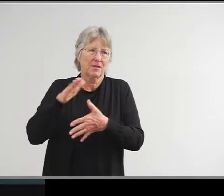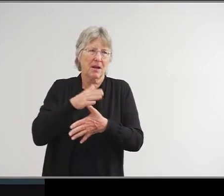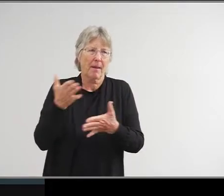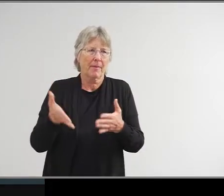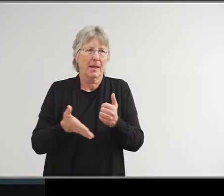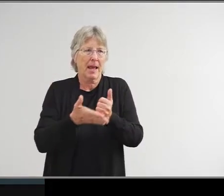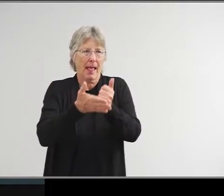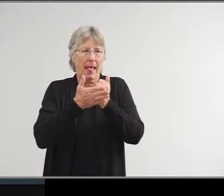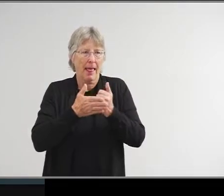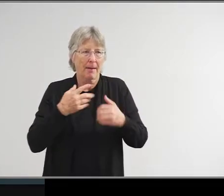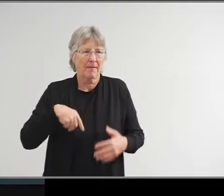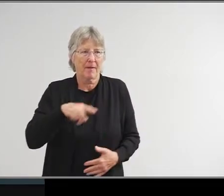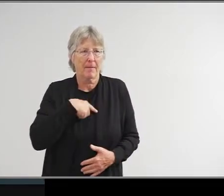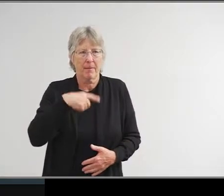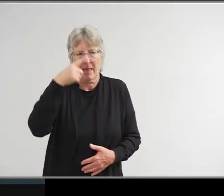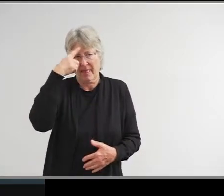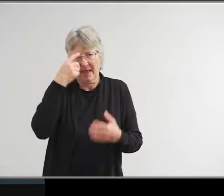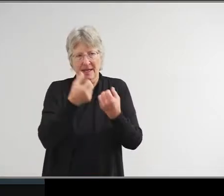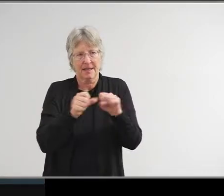and thinking about this Safe Schools For All Plan.